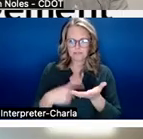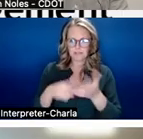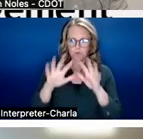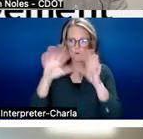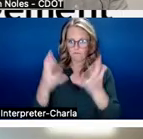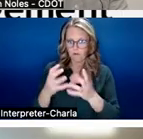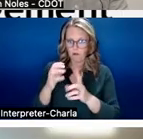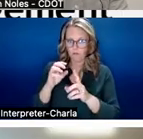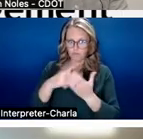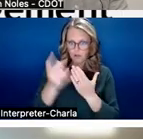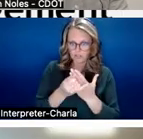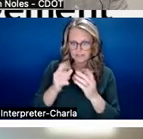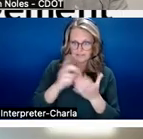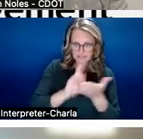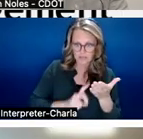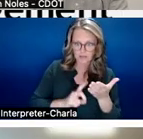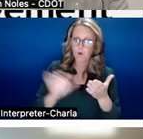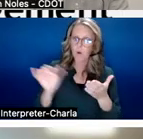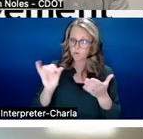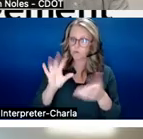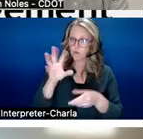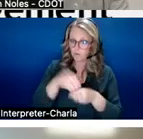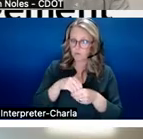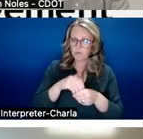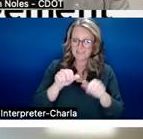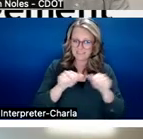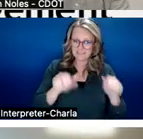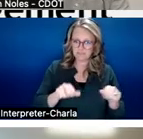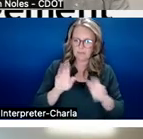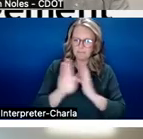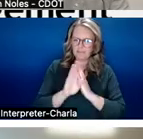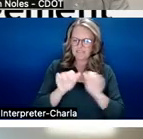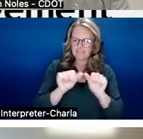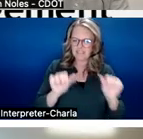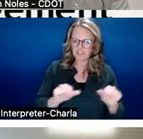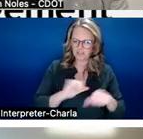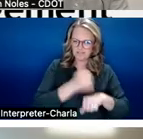including the station designs and locations. So the two open houses will be held